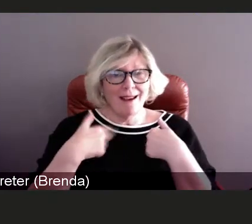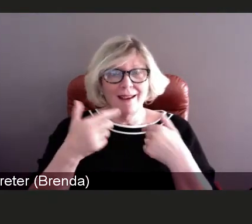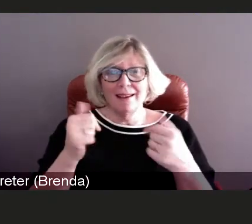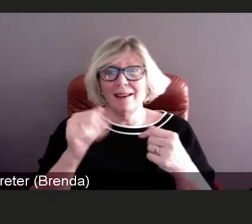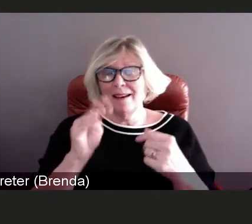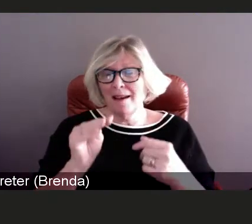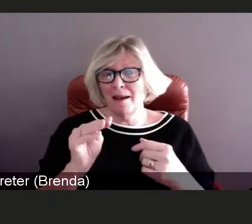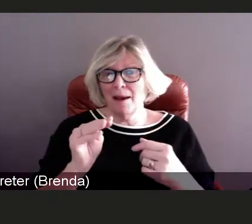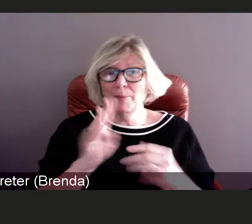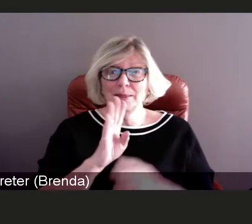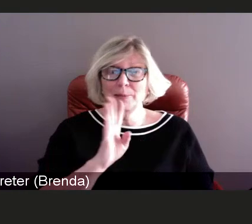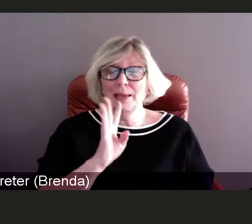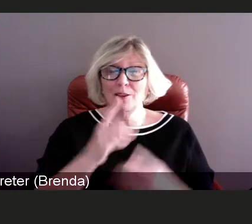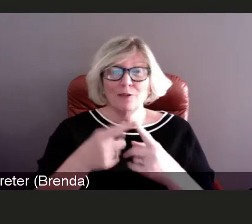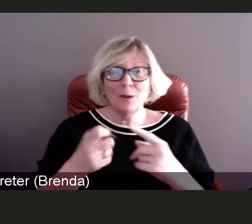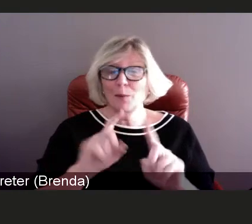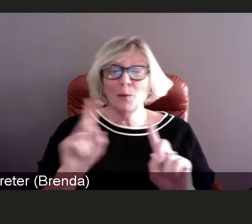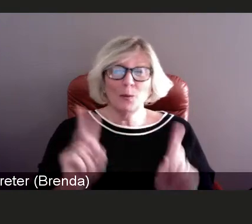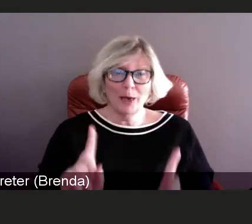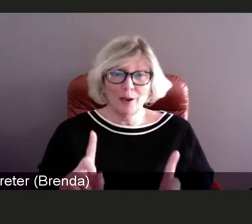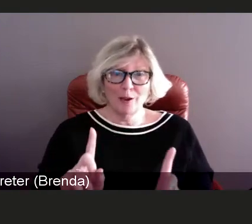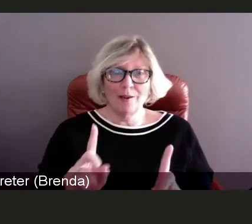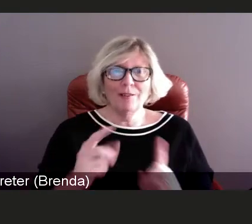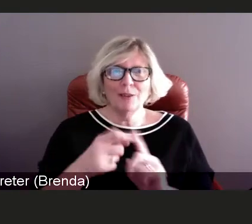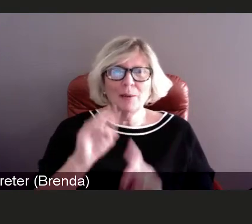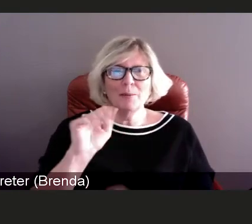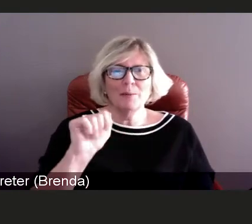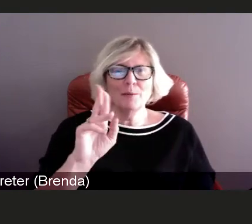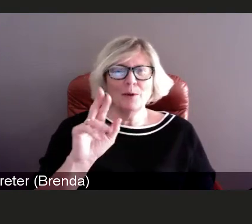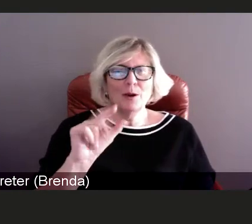from the Margaret H. Rollins Campus here